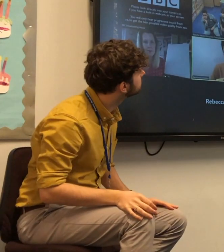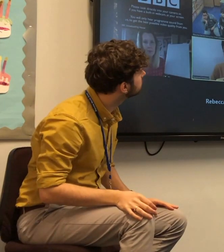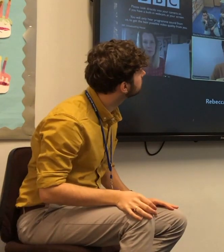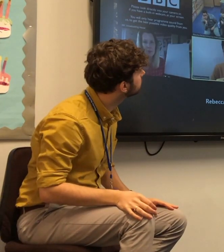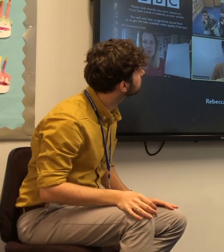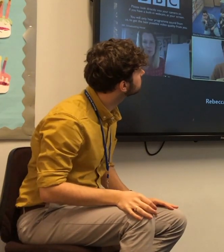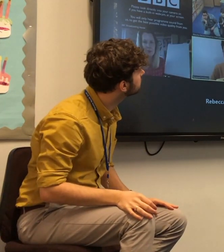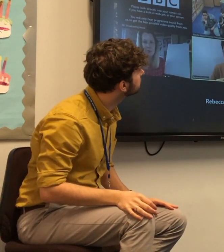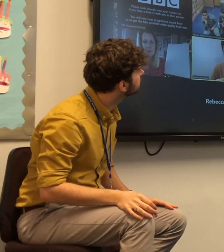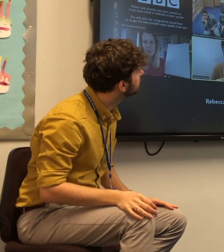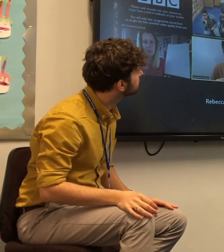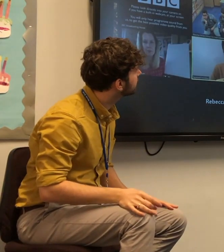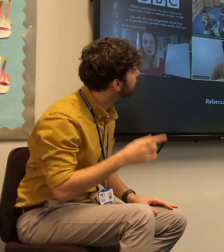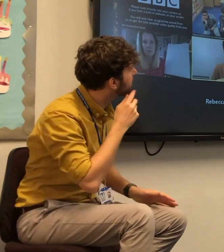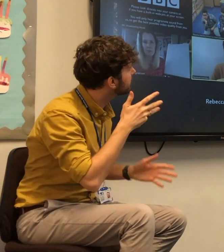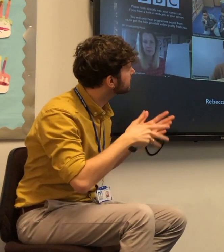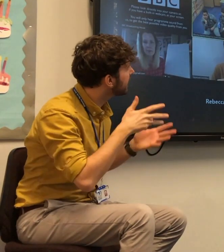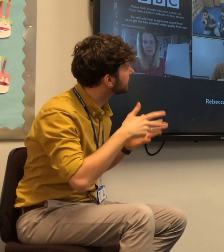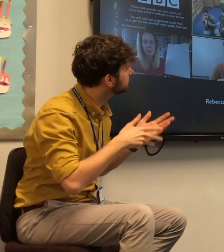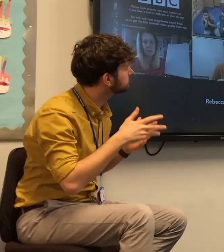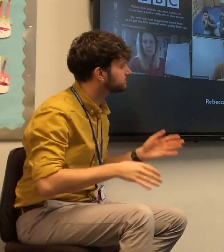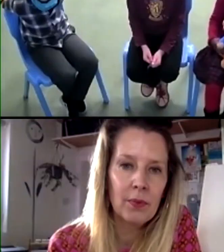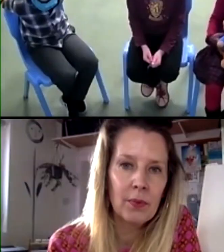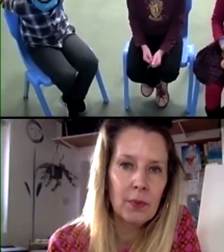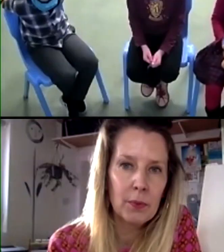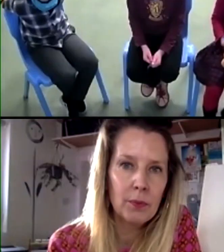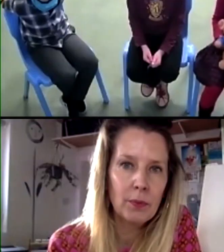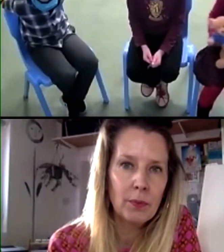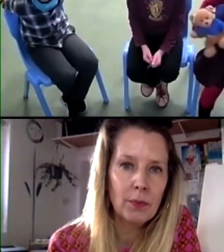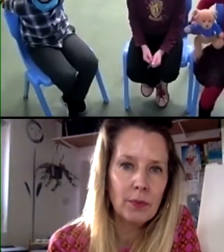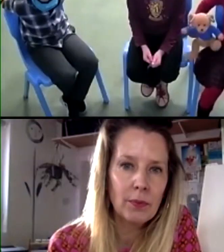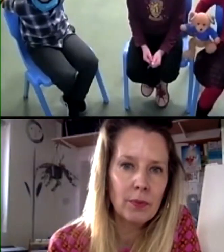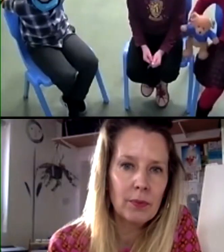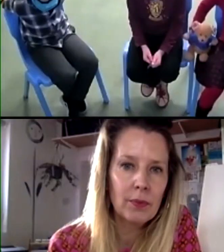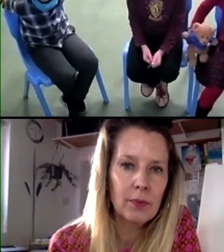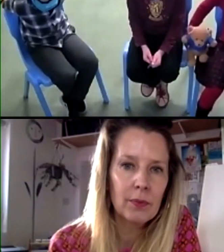Can the bear sign? If the bear was me, living me,